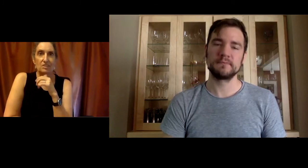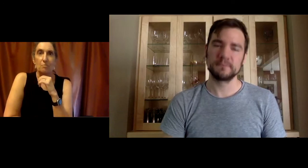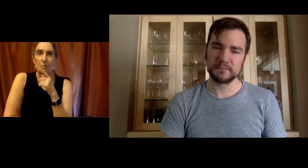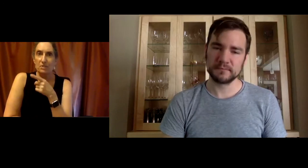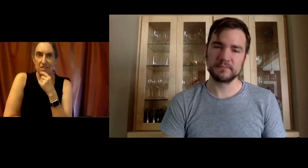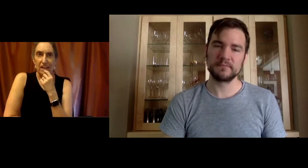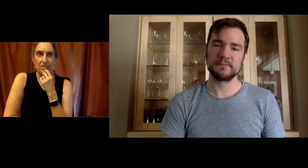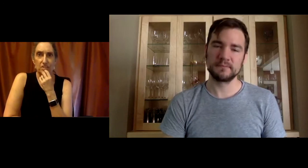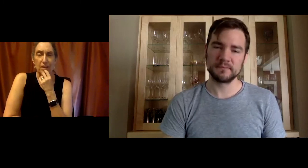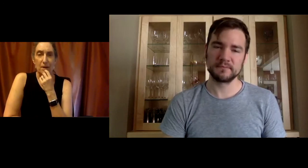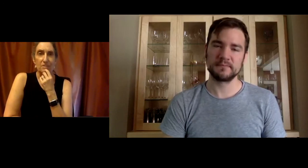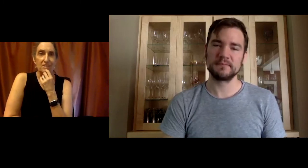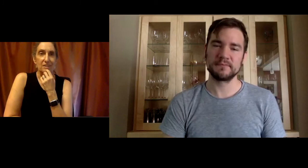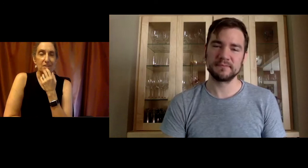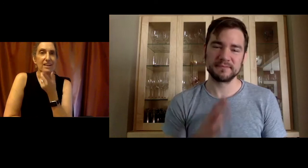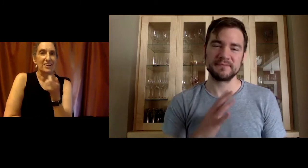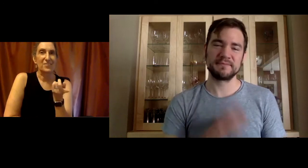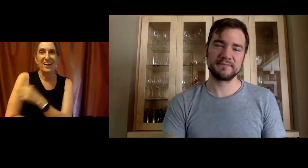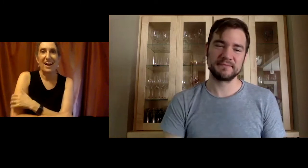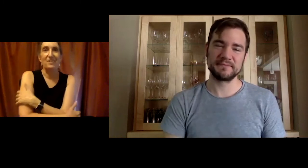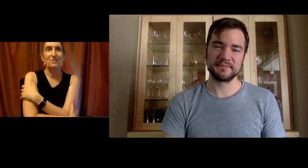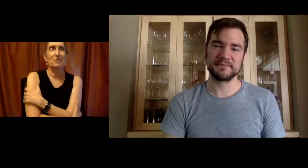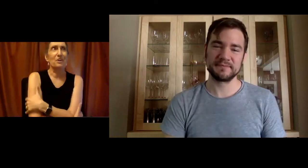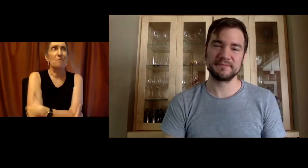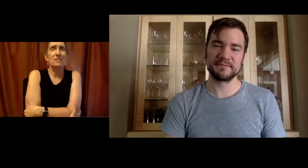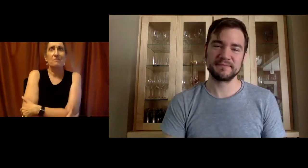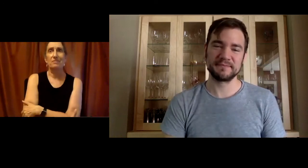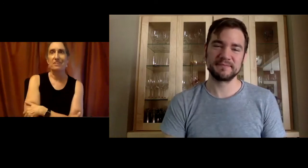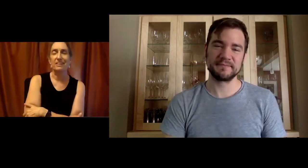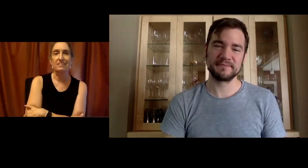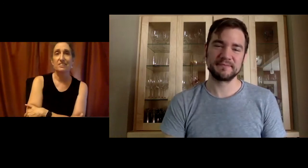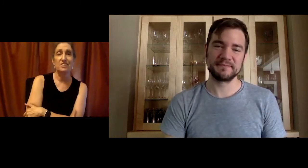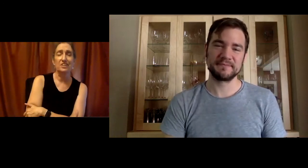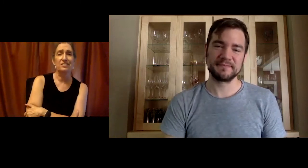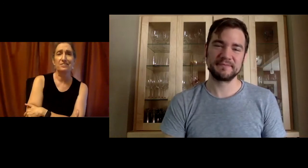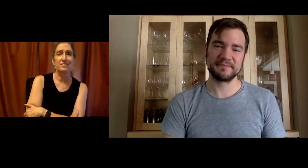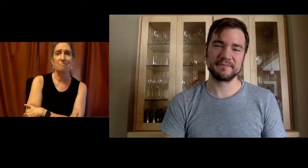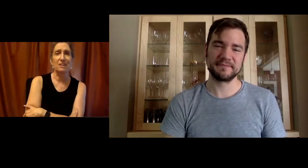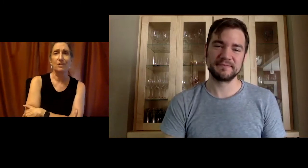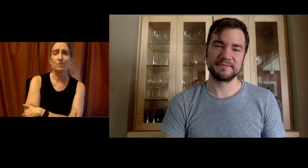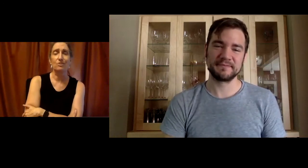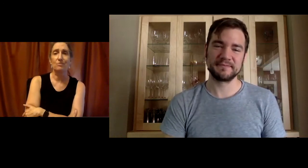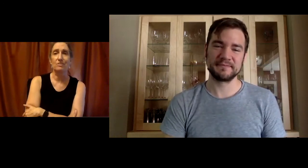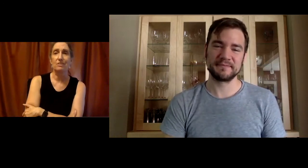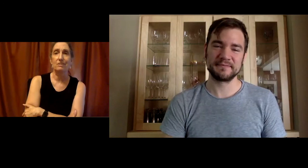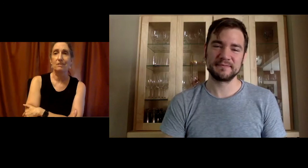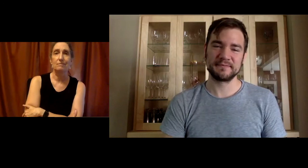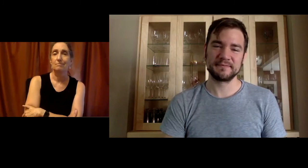So MoMo was there last time I was there and I know that Howie was with the company for like six years, he made a huge difference out there.